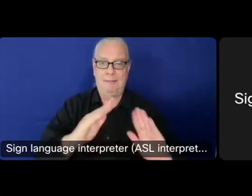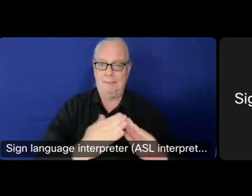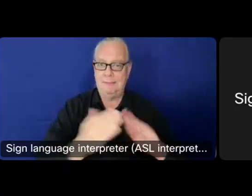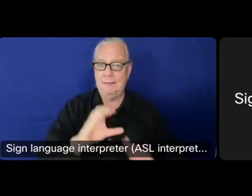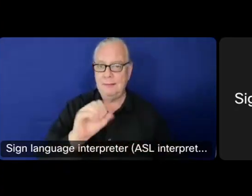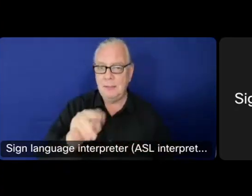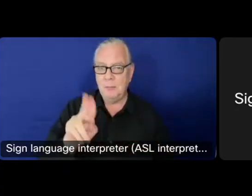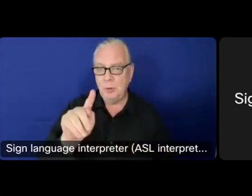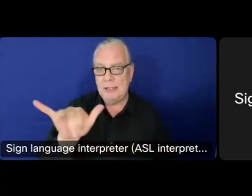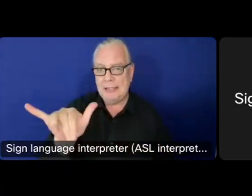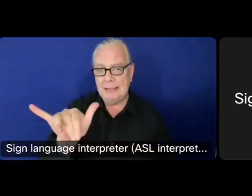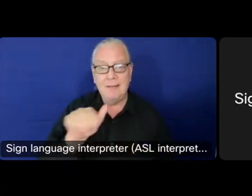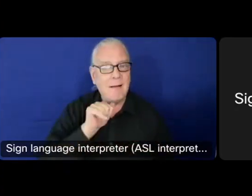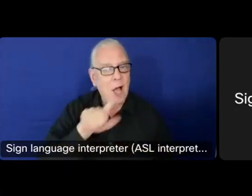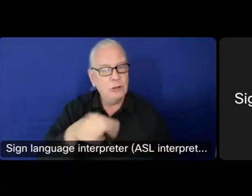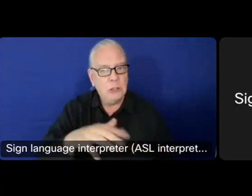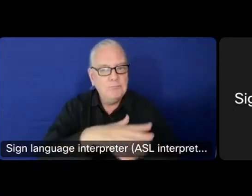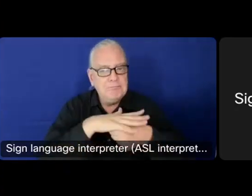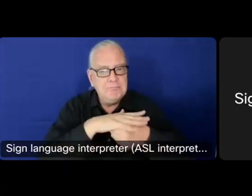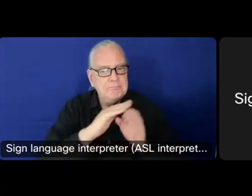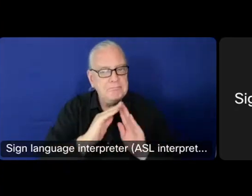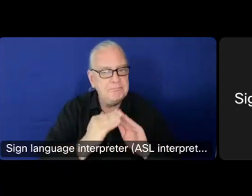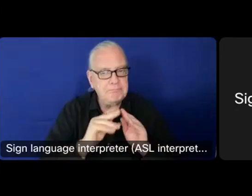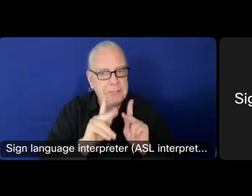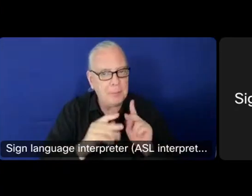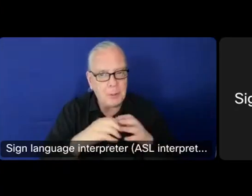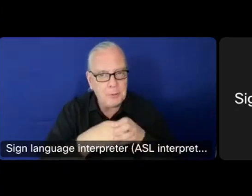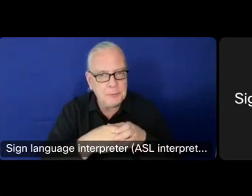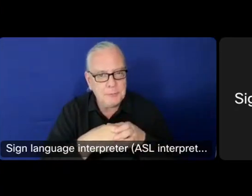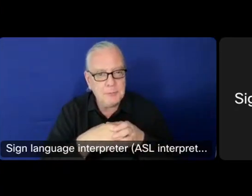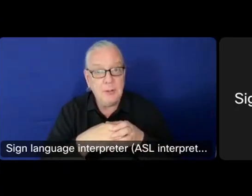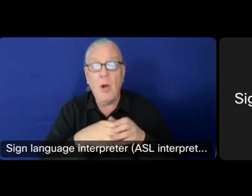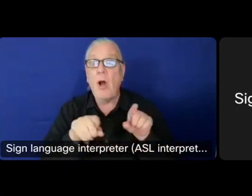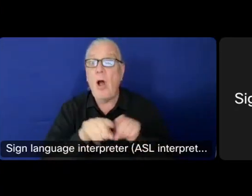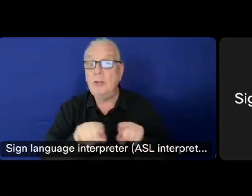around us. Our community is also made up of the folks who take